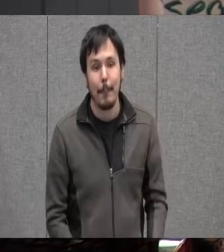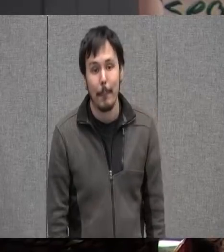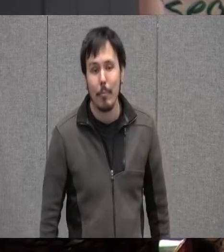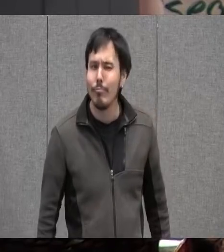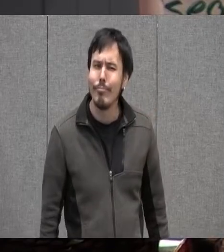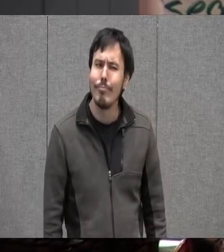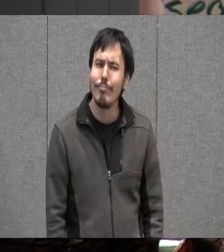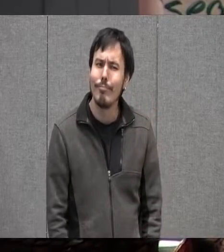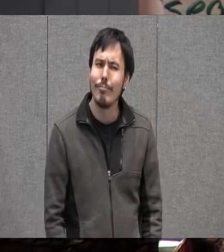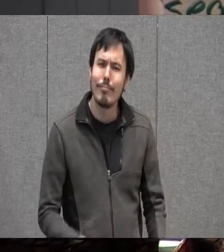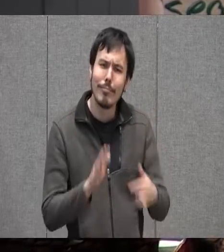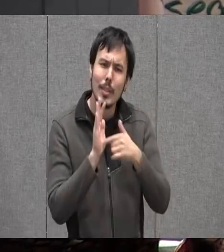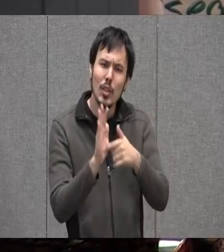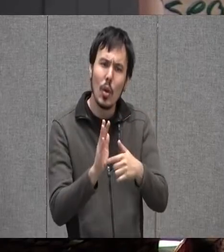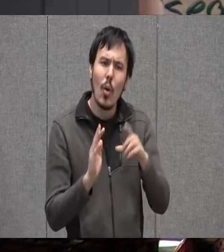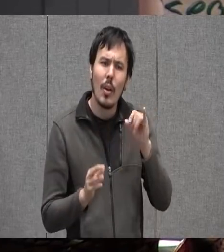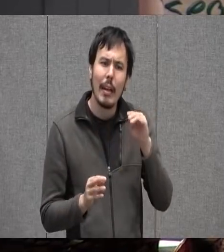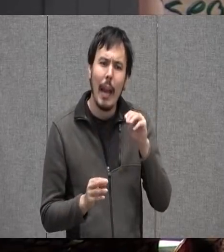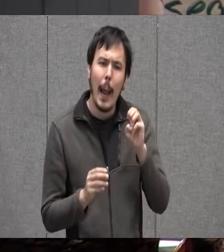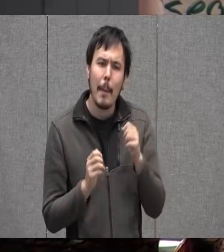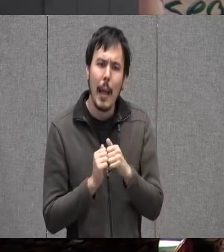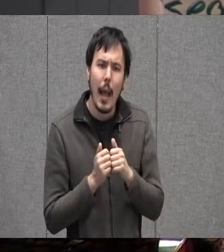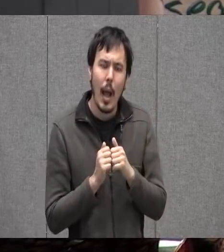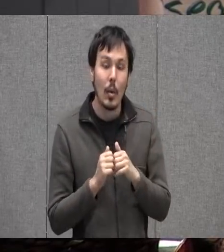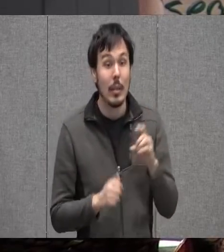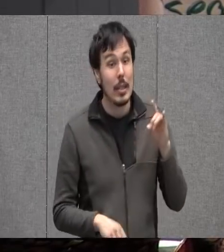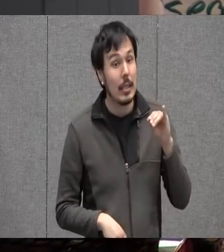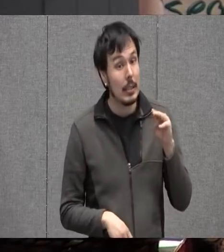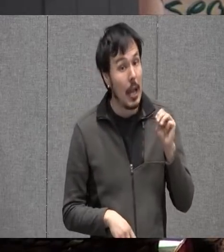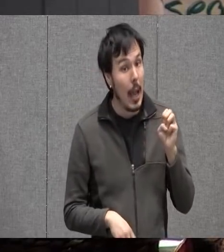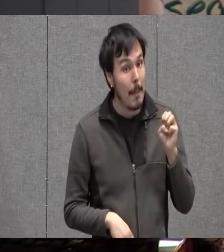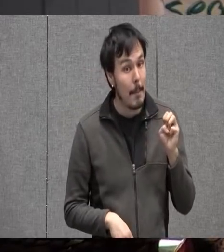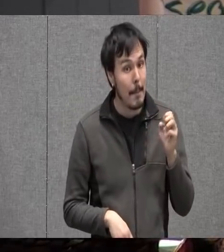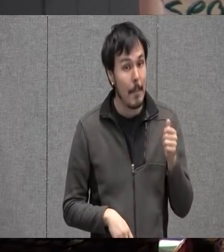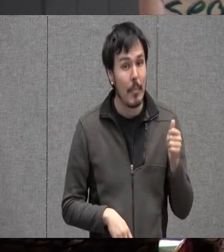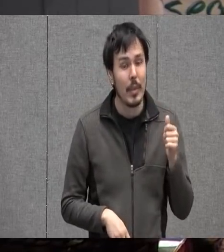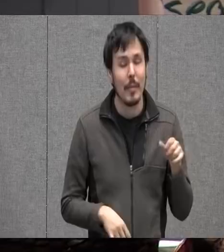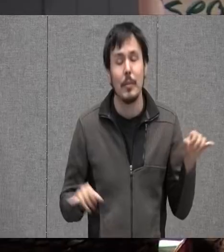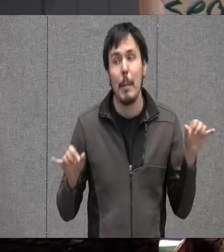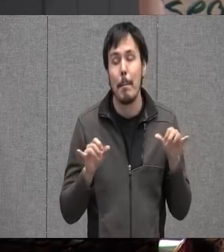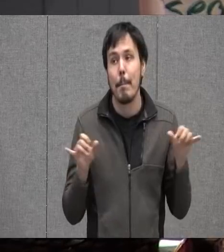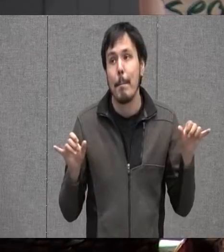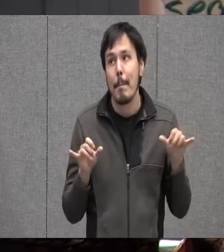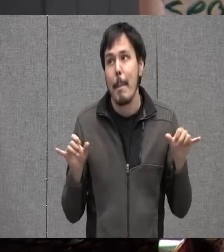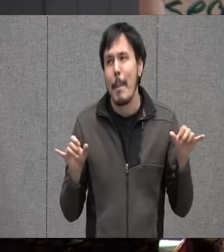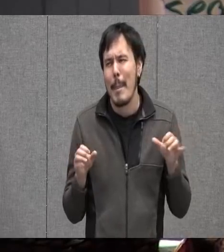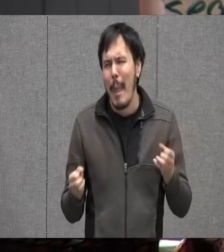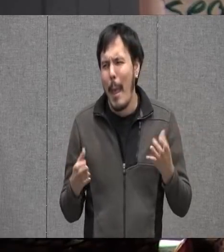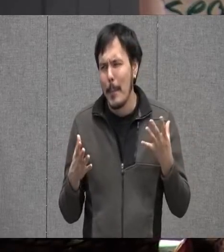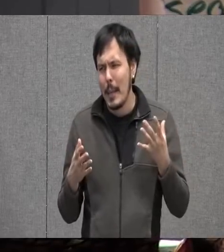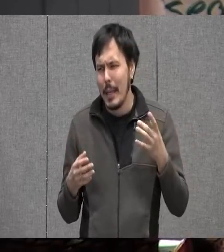What are some ways we could make up a dime? A dime is the same as how many nickels?